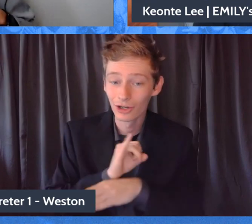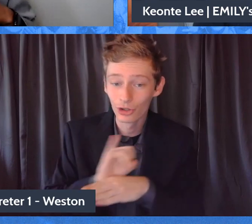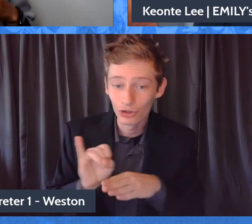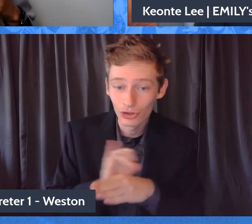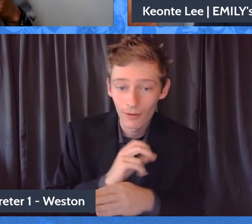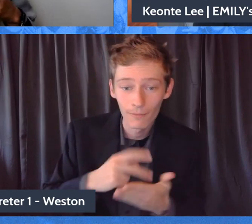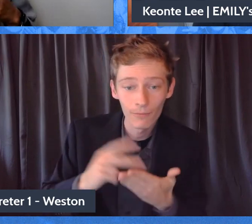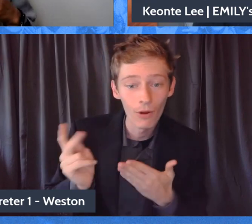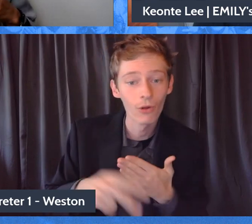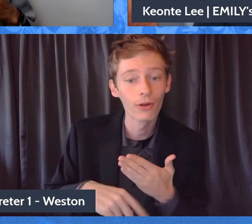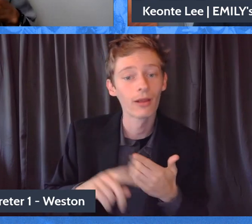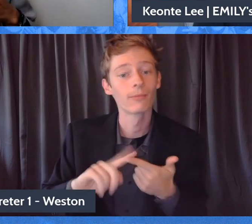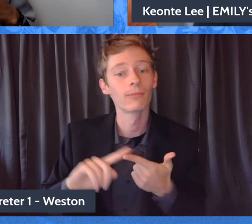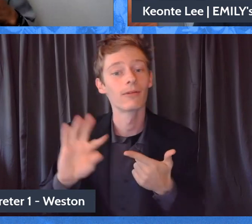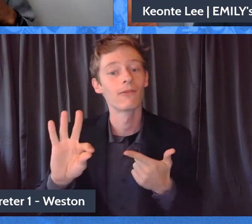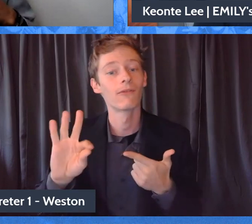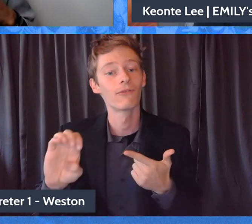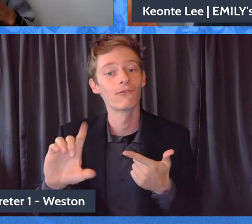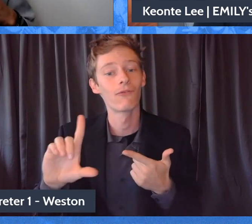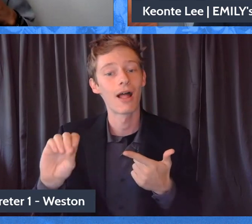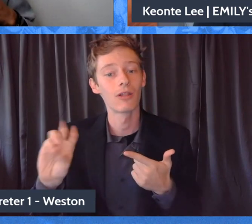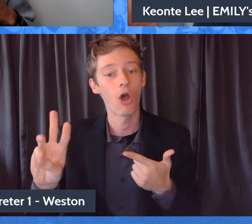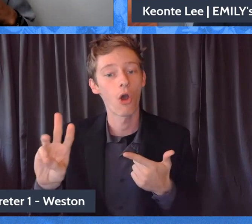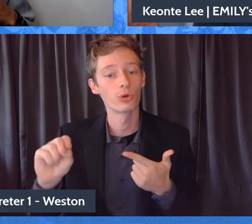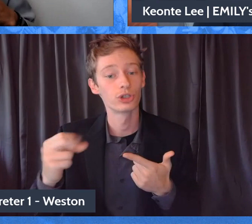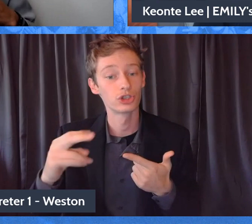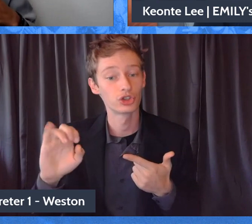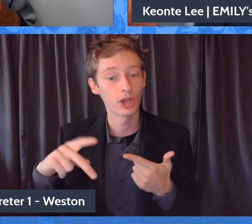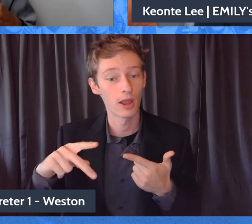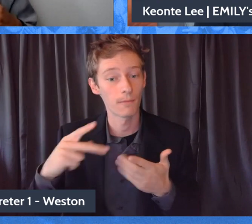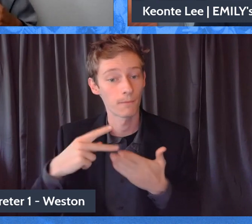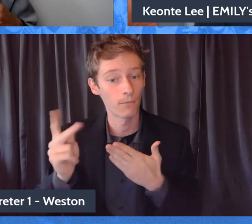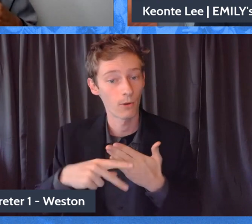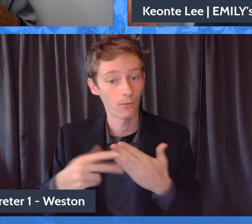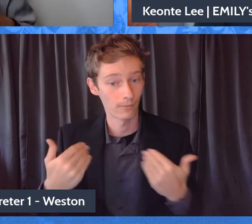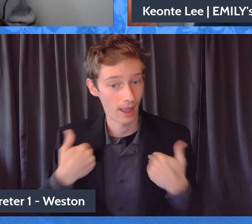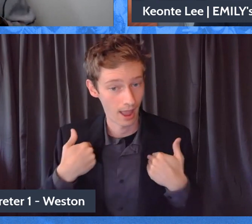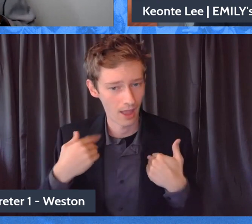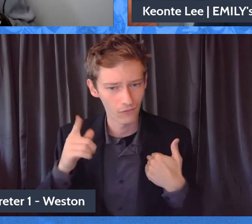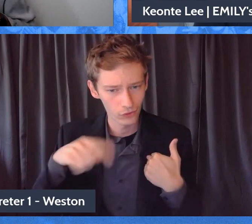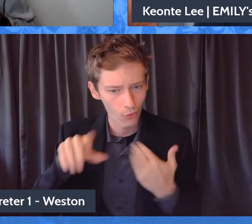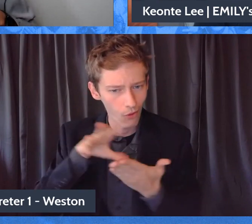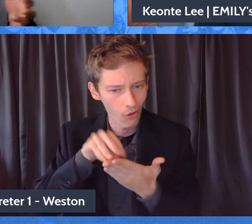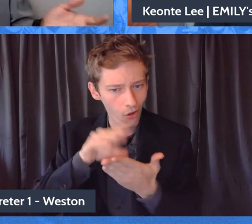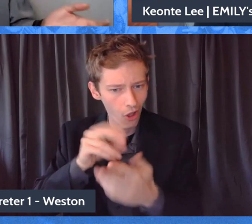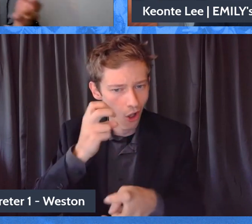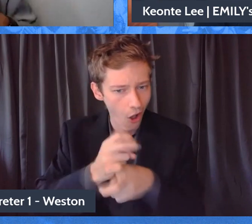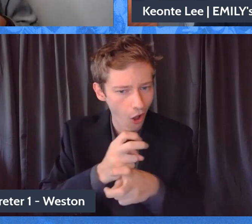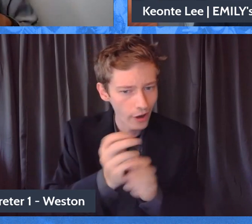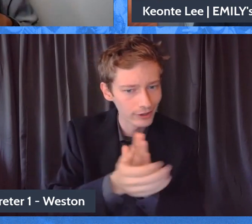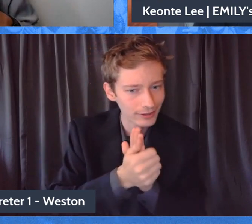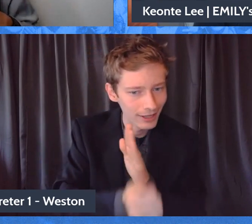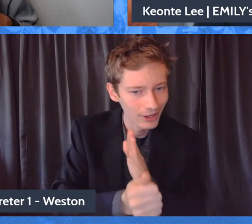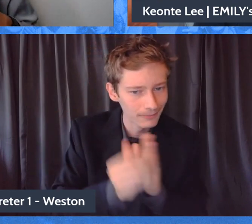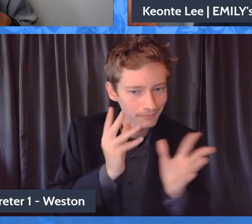where you can not only gain some of the hard skills and experiences, but bring your time and talent